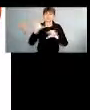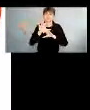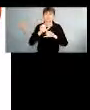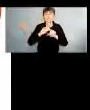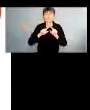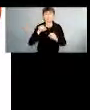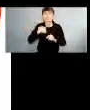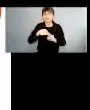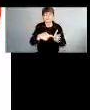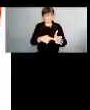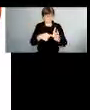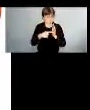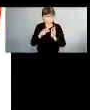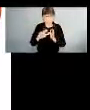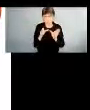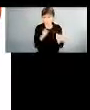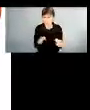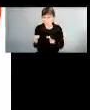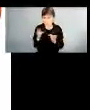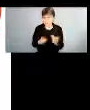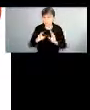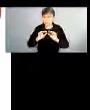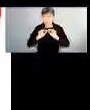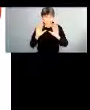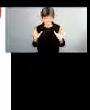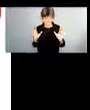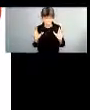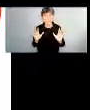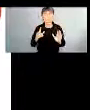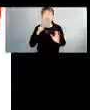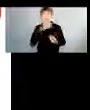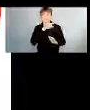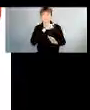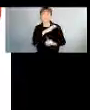planning, the assessment committee will be asked to make decisions based on the assumption